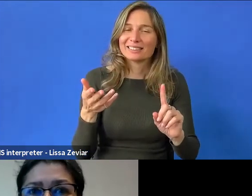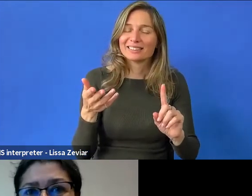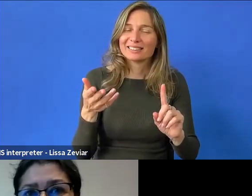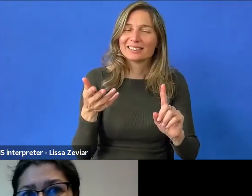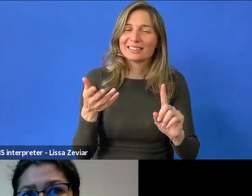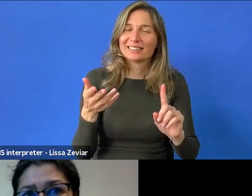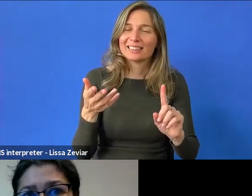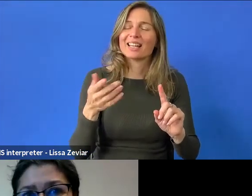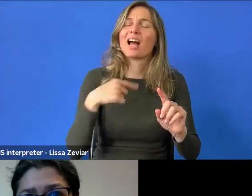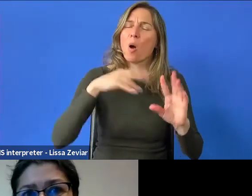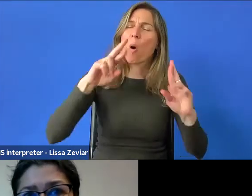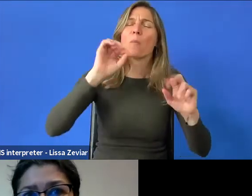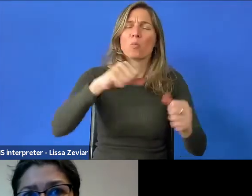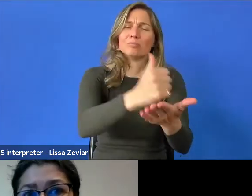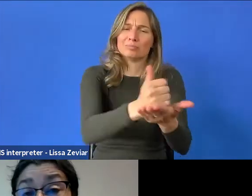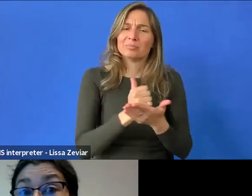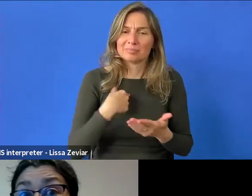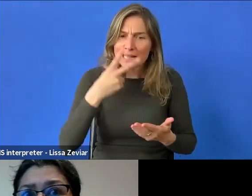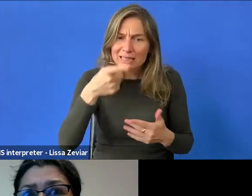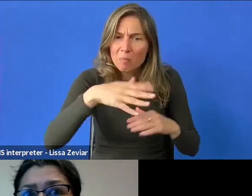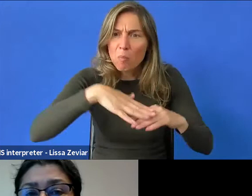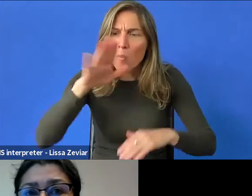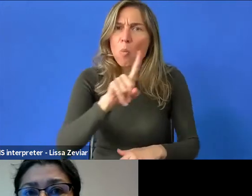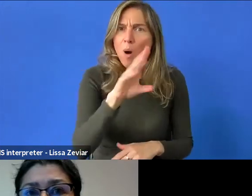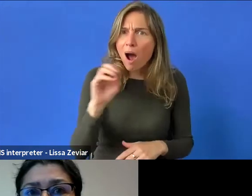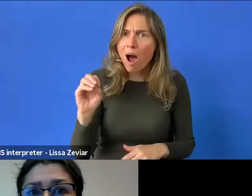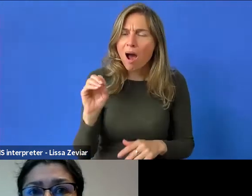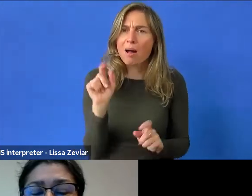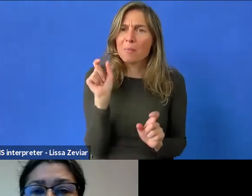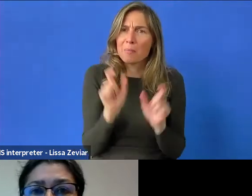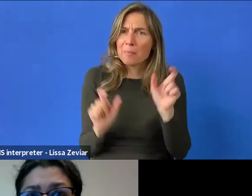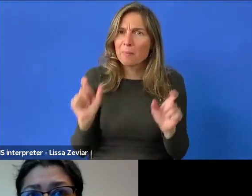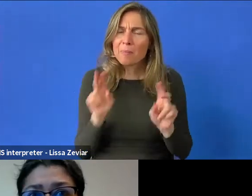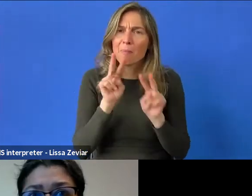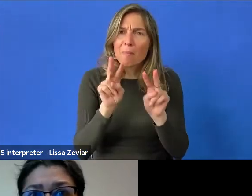that more than 100 participants are willing to work